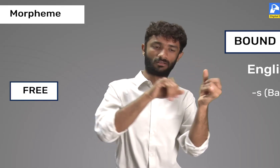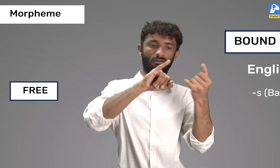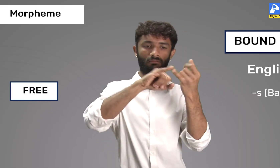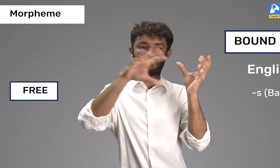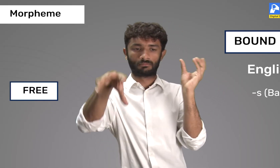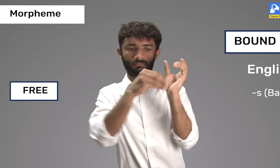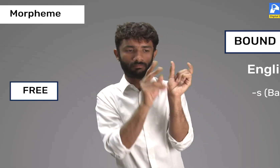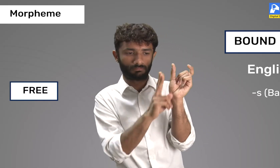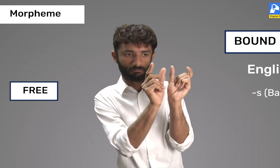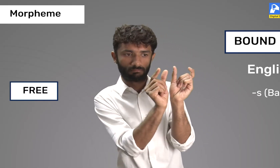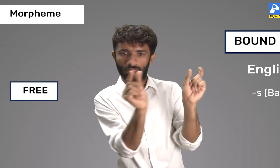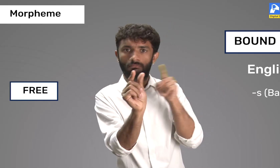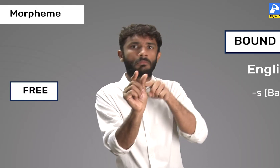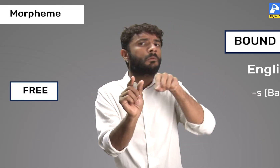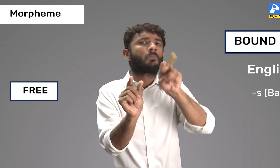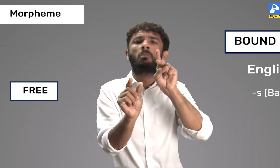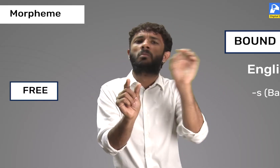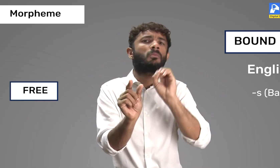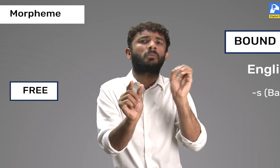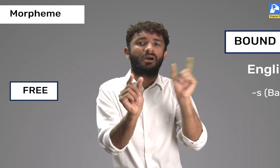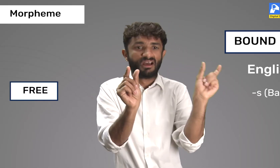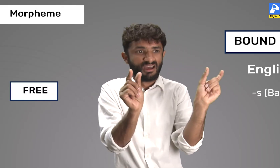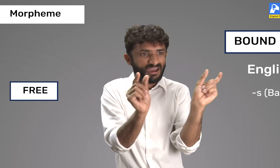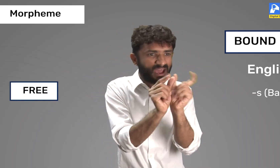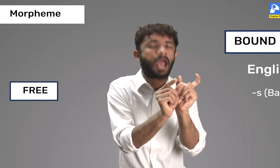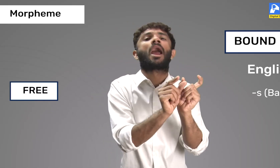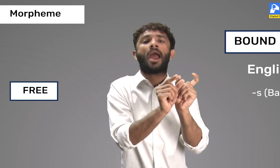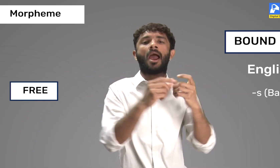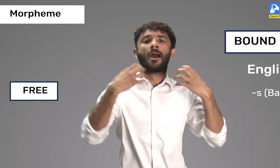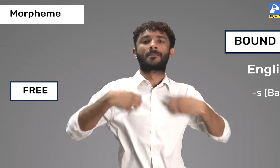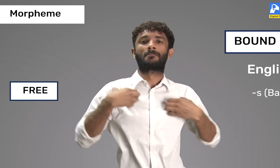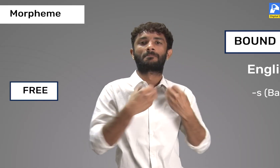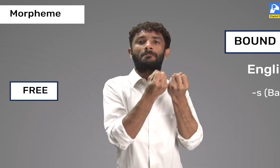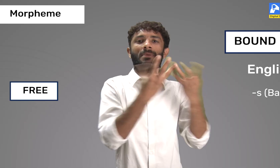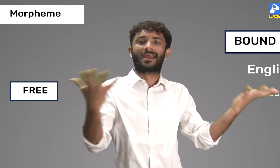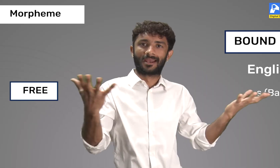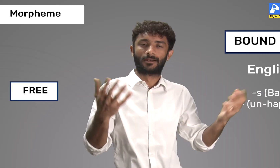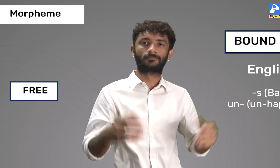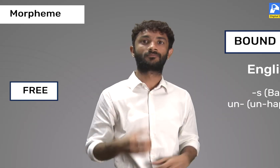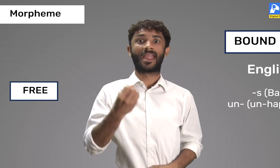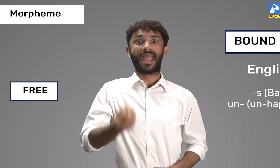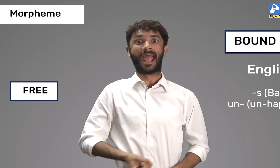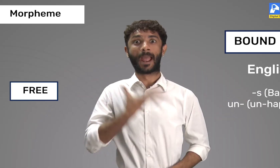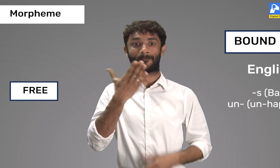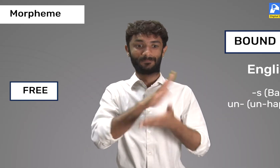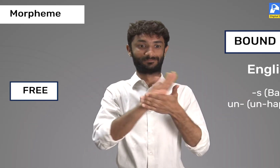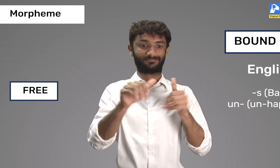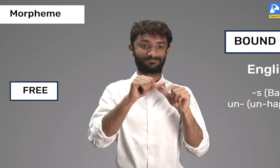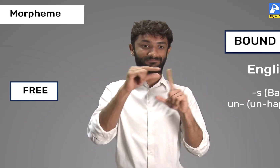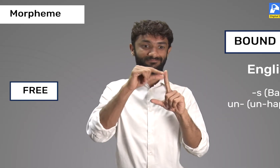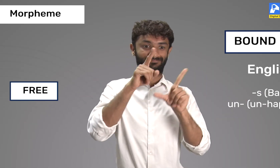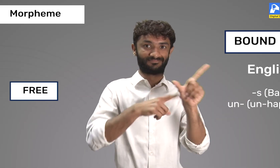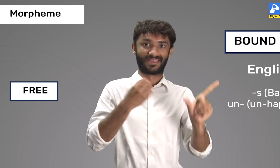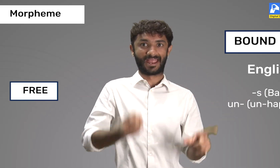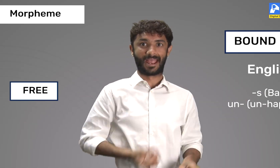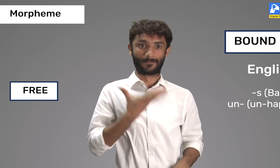but without the word BAG, "s" alone doesn't have any meaning. Another example is "HAPPY",